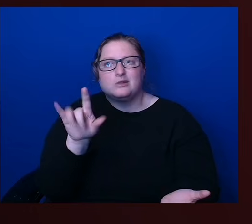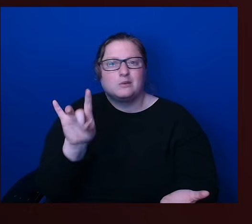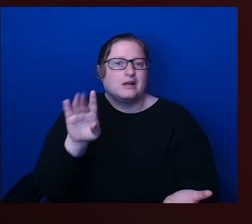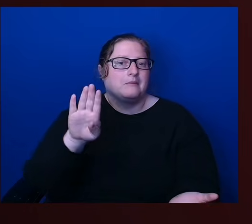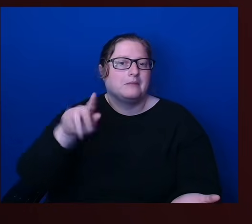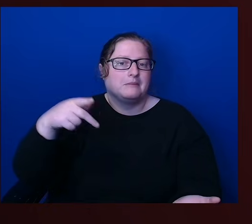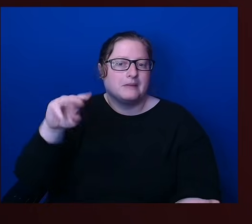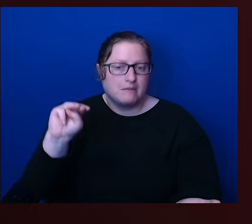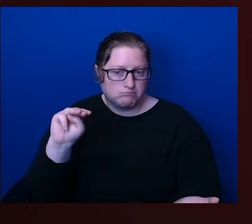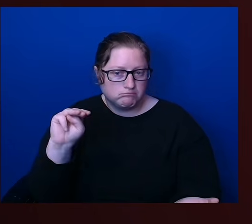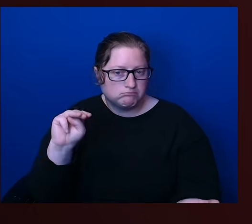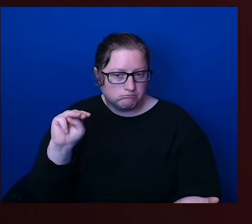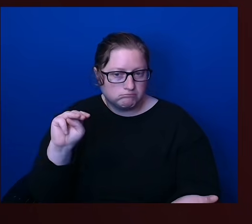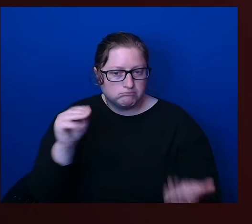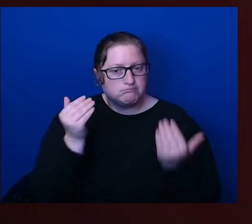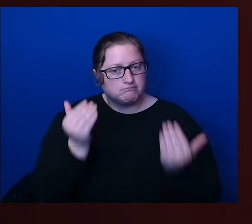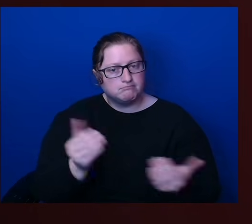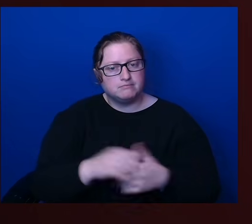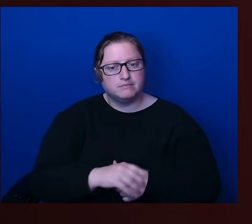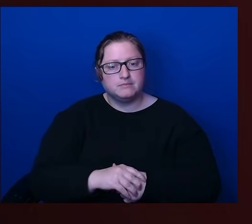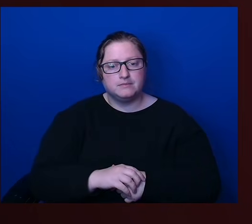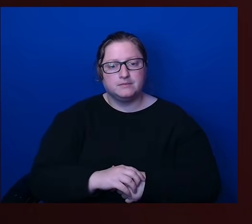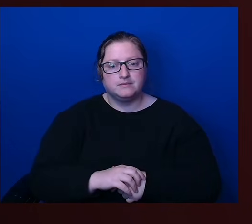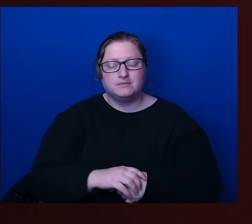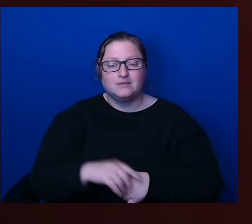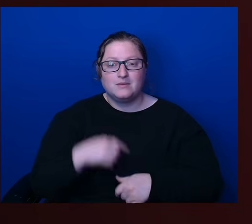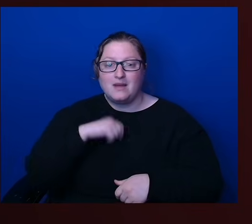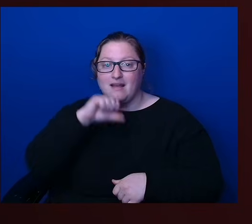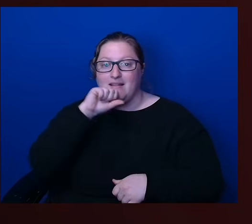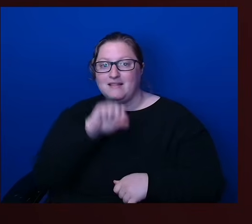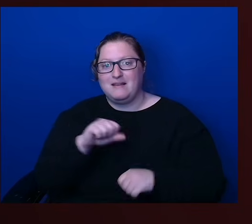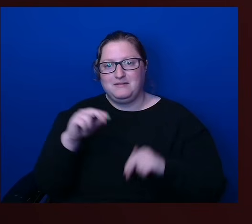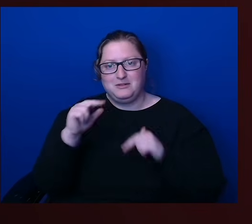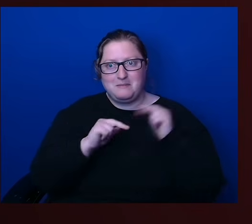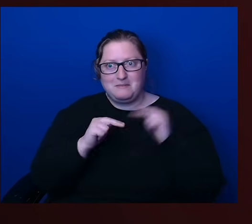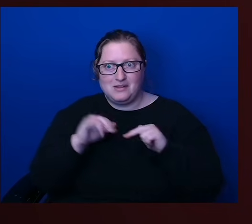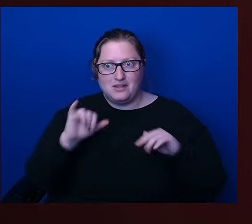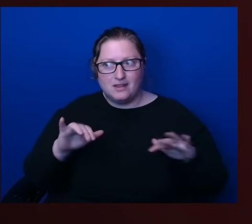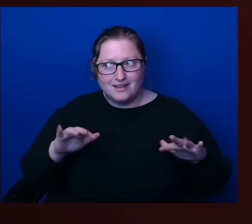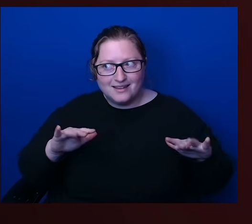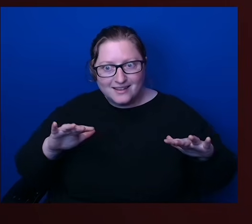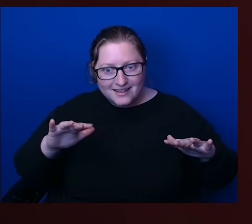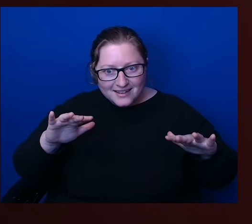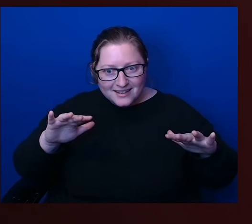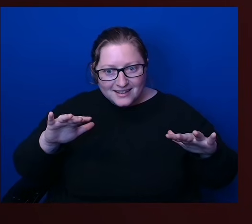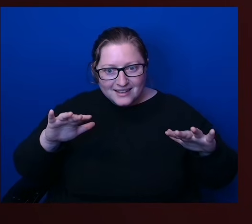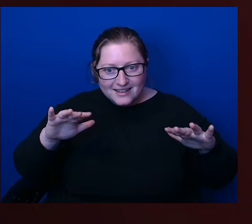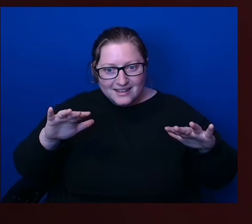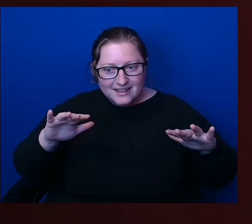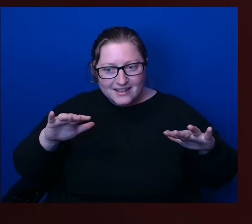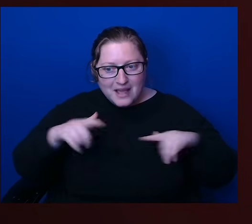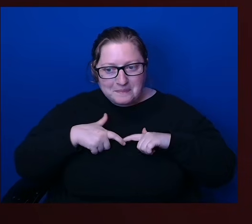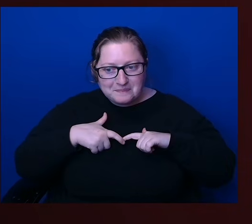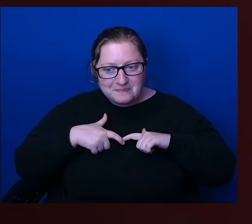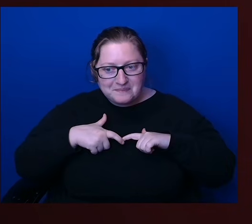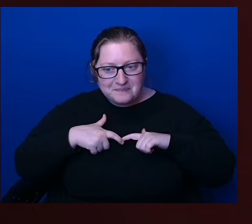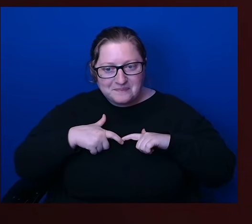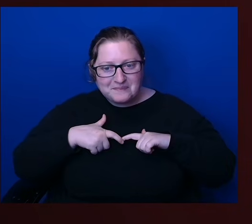Now, I love to build the suspense, okay? So, before I do this, there was a day where I was trying this out